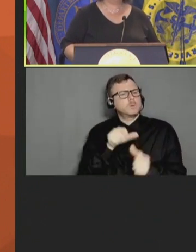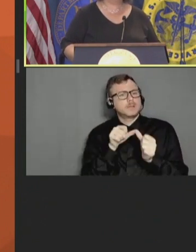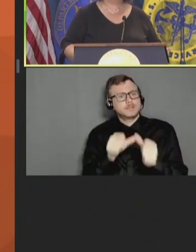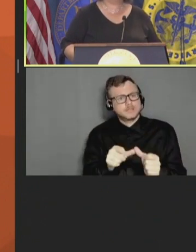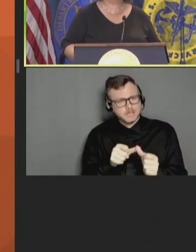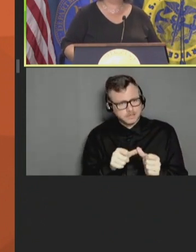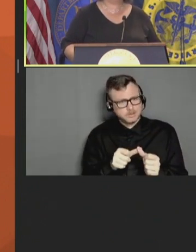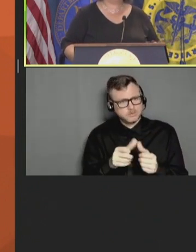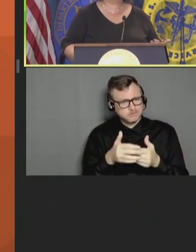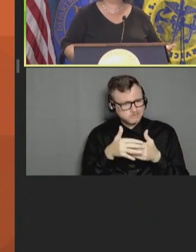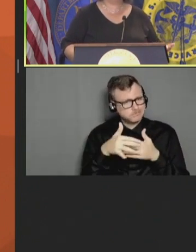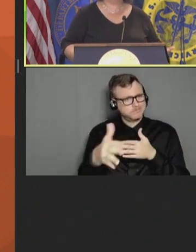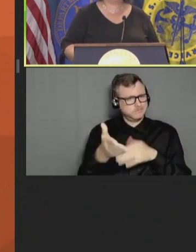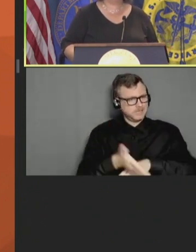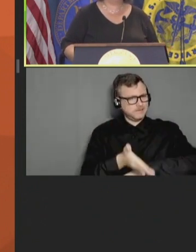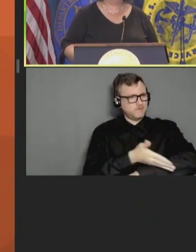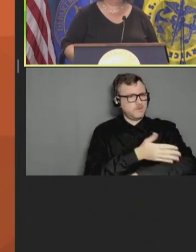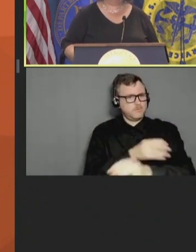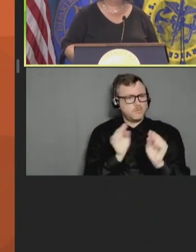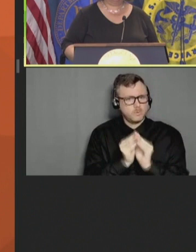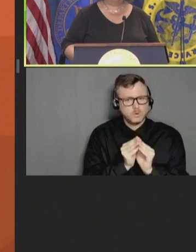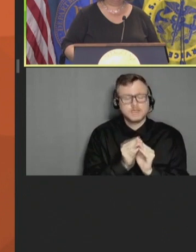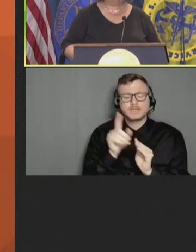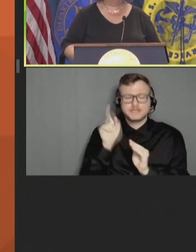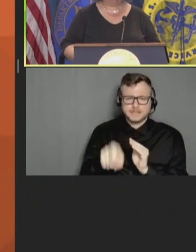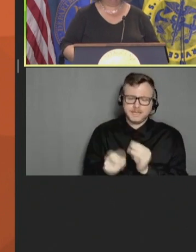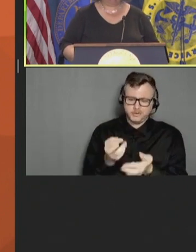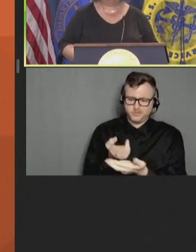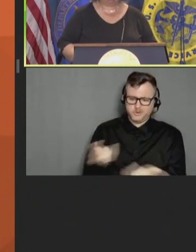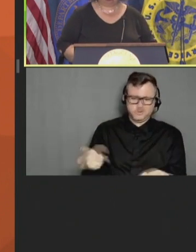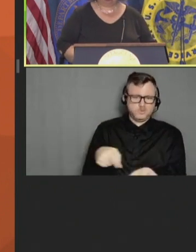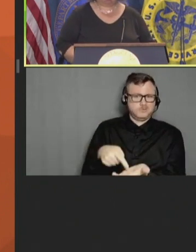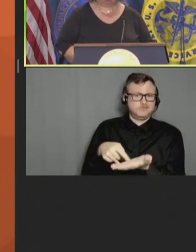further them along as well. We're -- we'll need some resources to be able to do that as well.